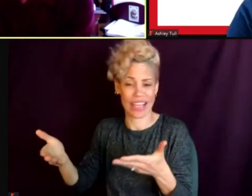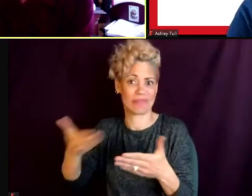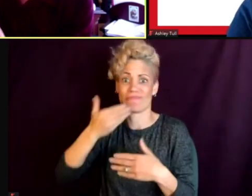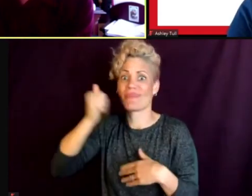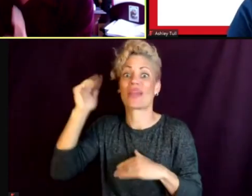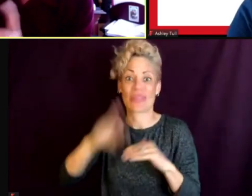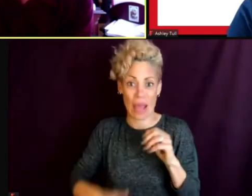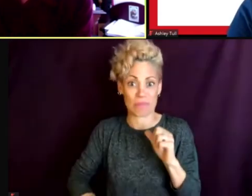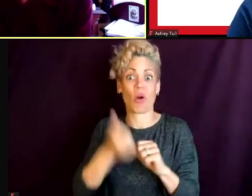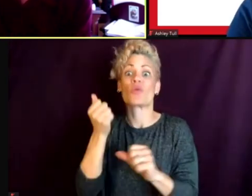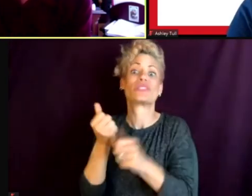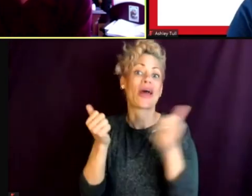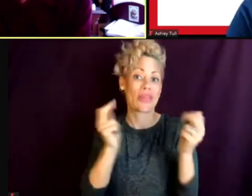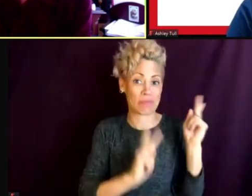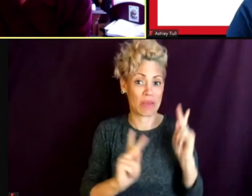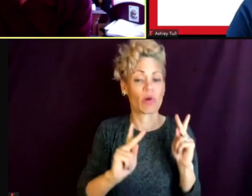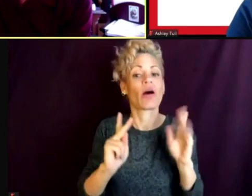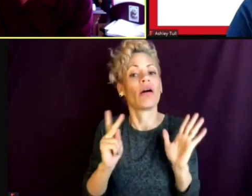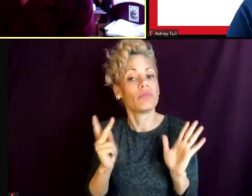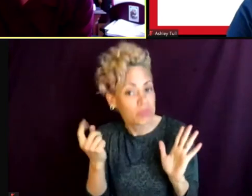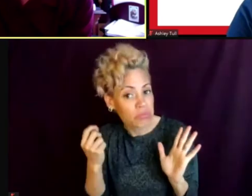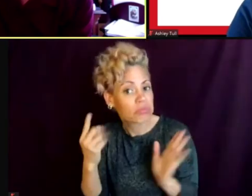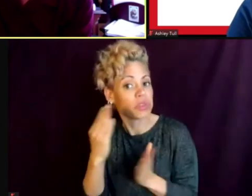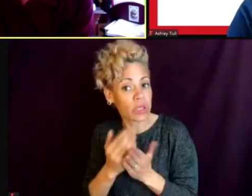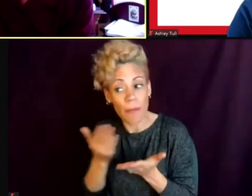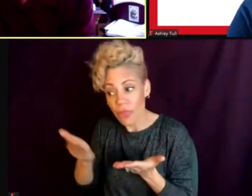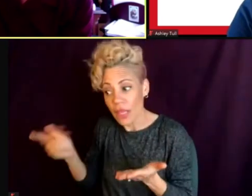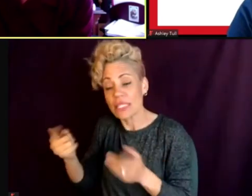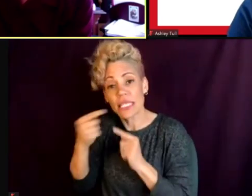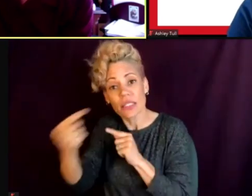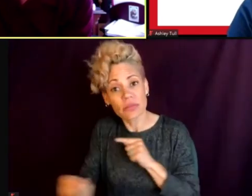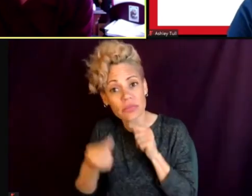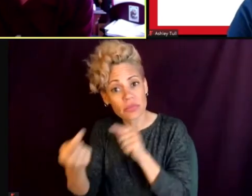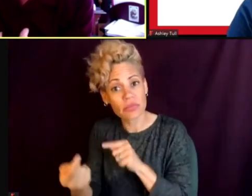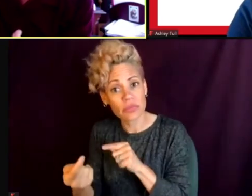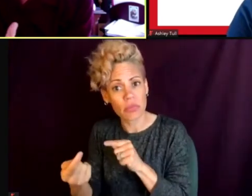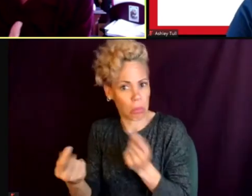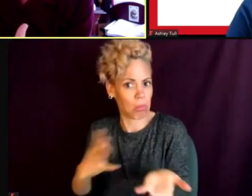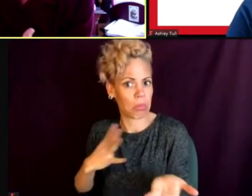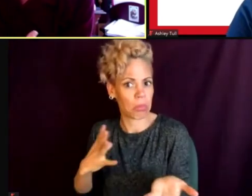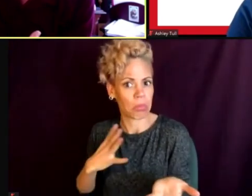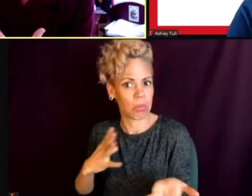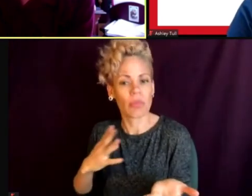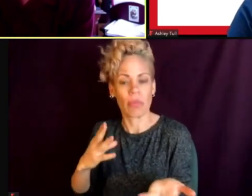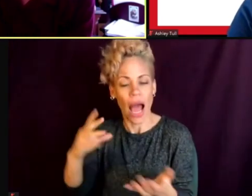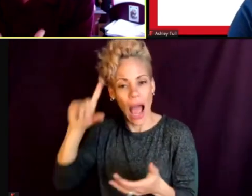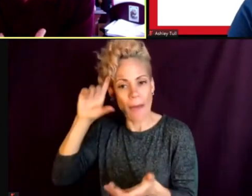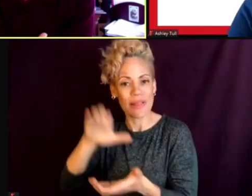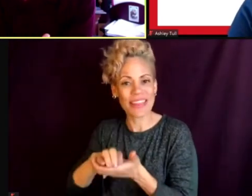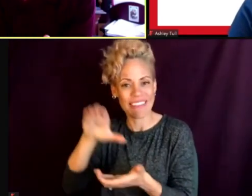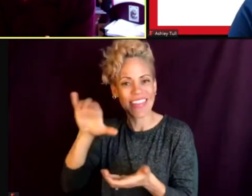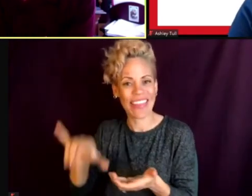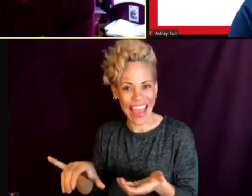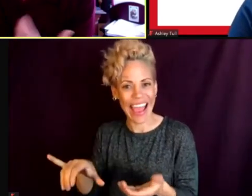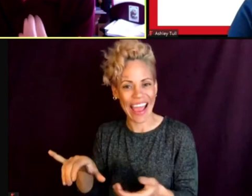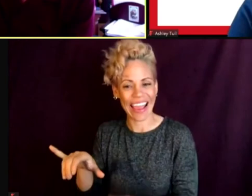There were certain things that he has a problem with. And so I believe that's the case all over.